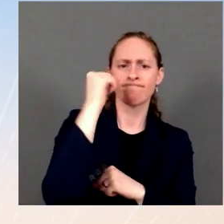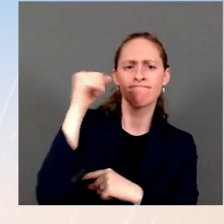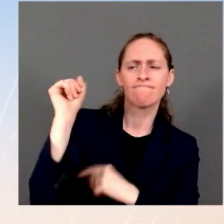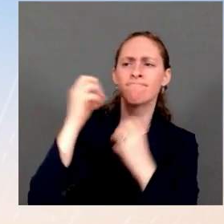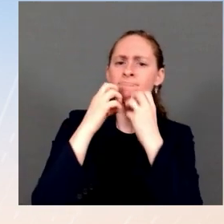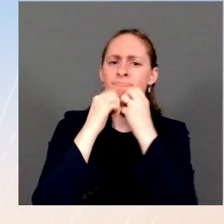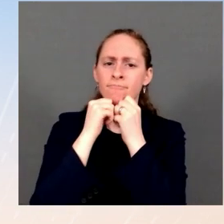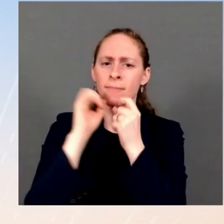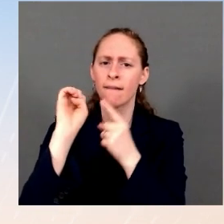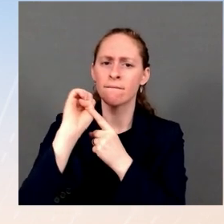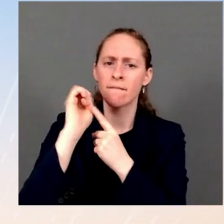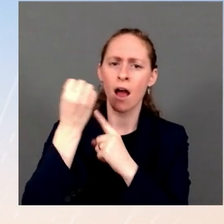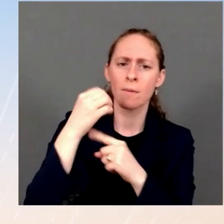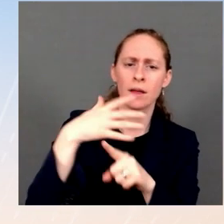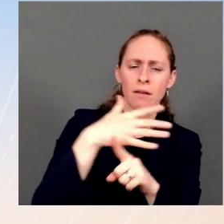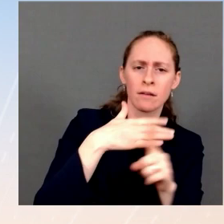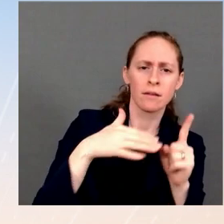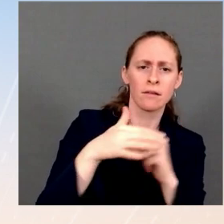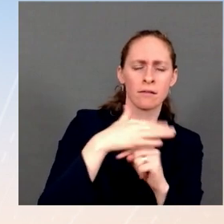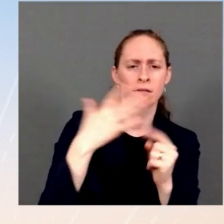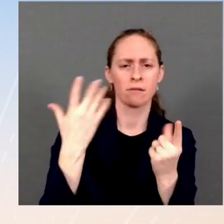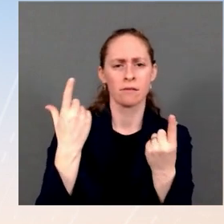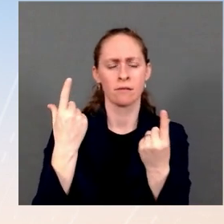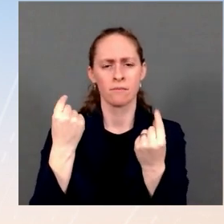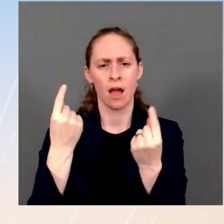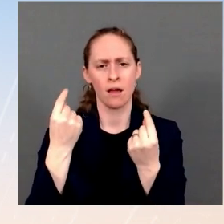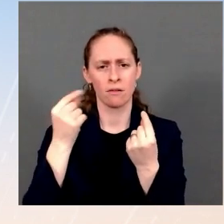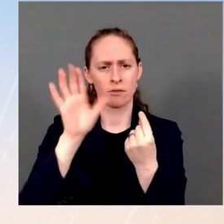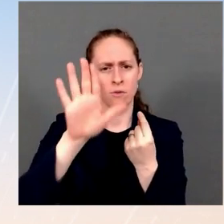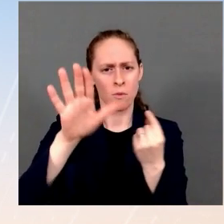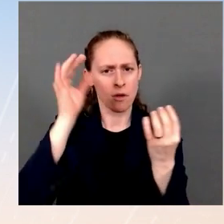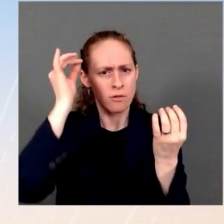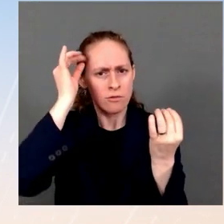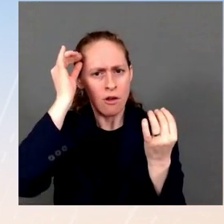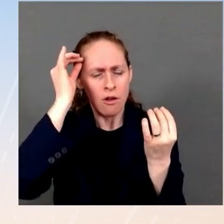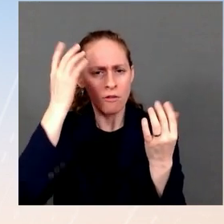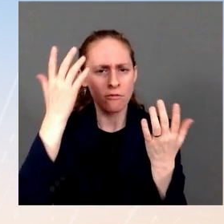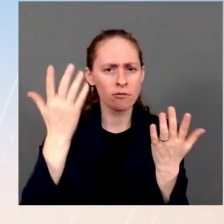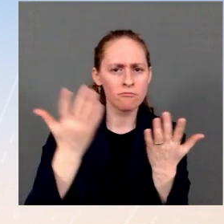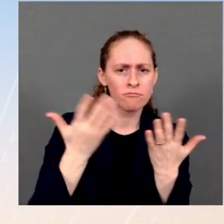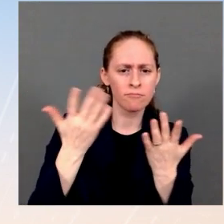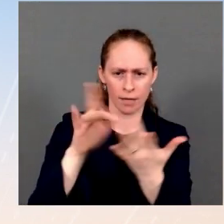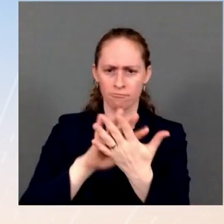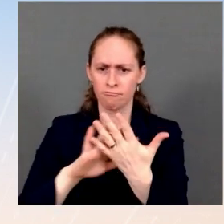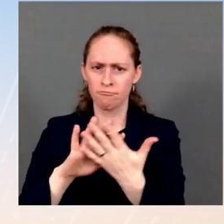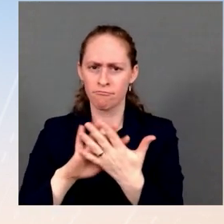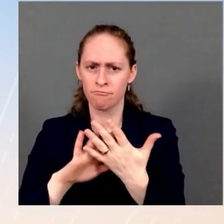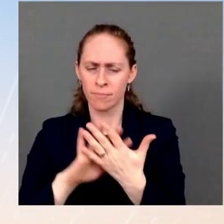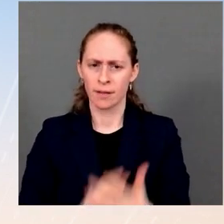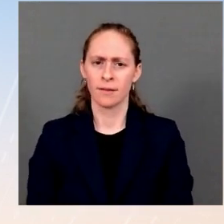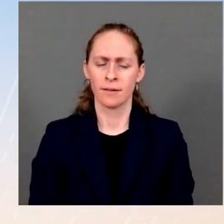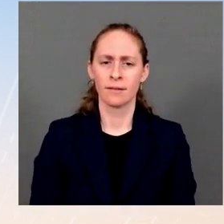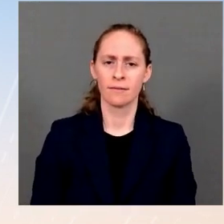The Press: -- mandated the removal? Mr. Zaidi: -- I am -- as a -- as an environmentalist, appreciate you asking that question.